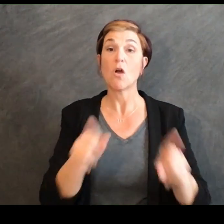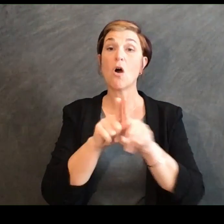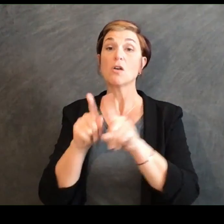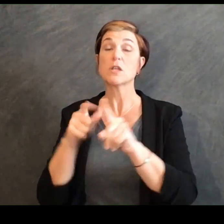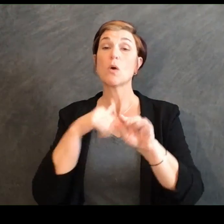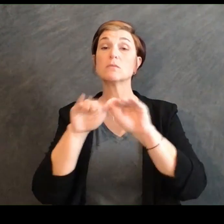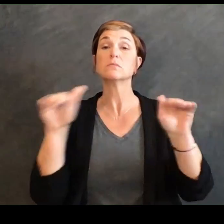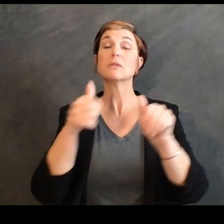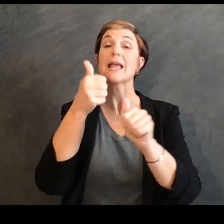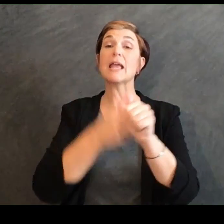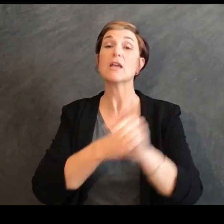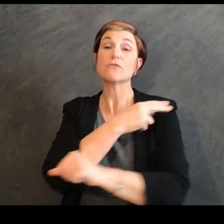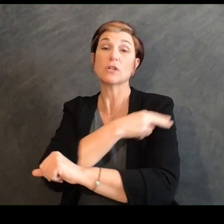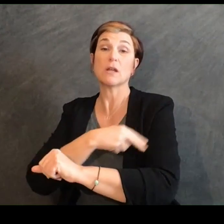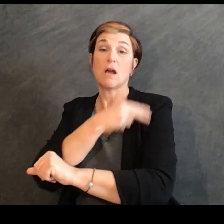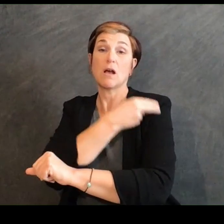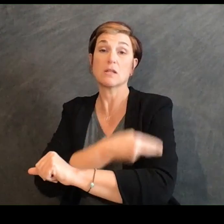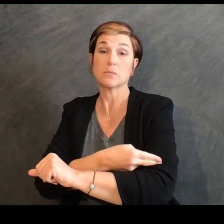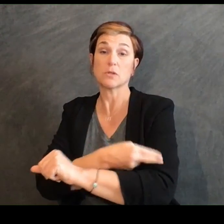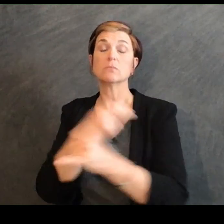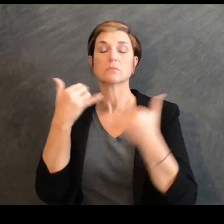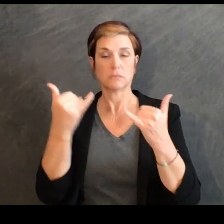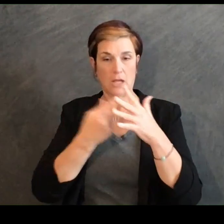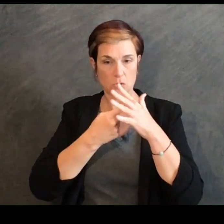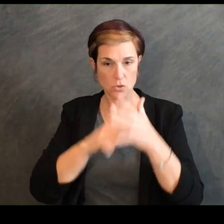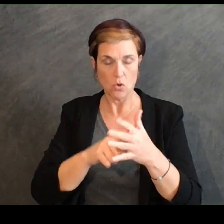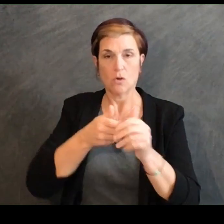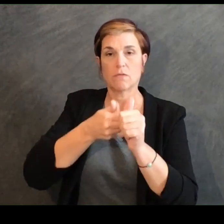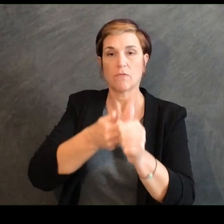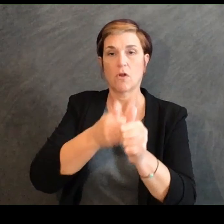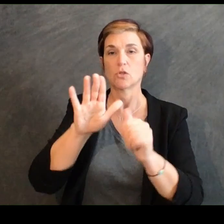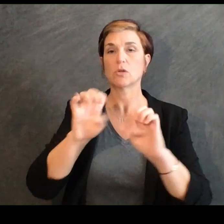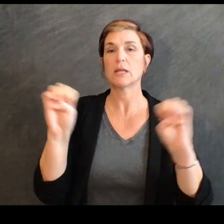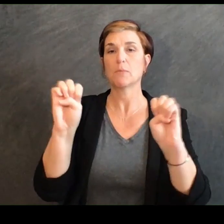emergency preparedness plan so that they can meet the needs of Americans